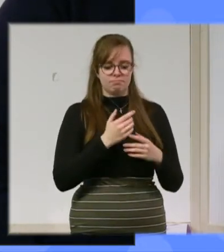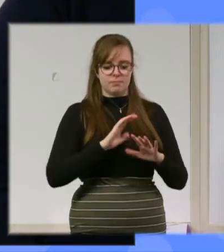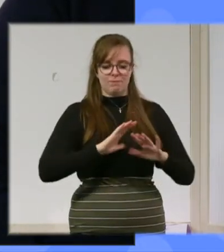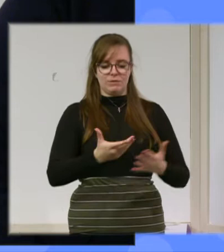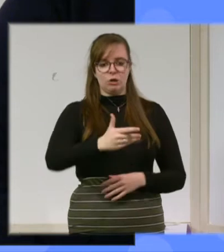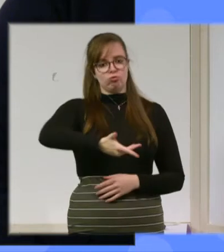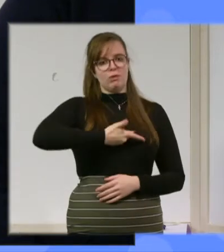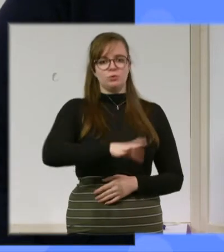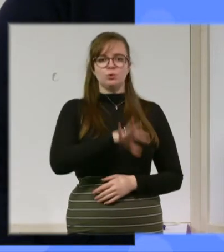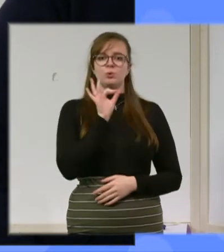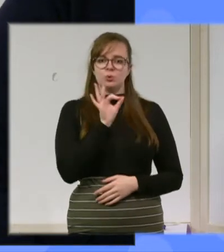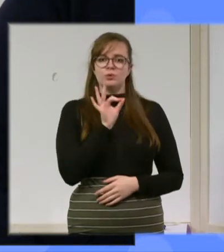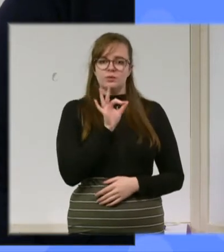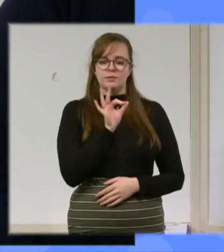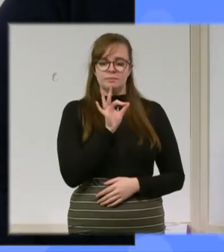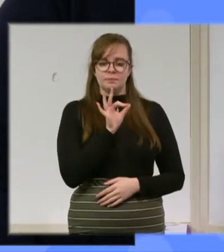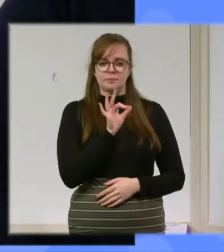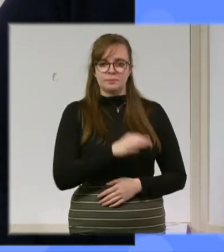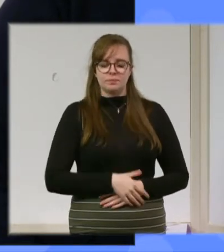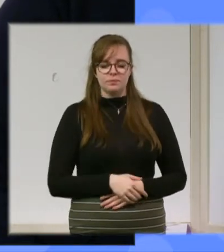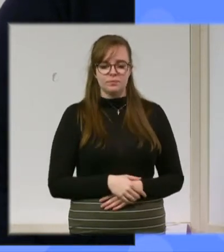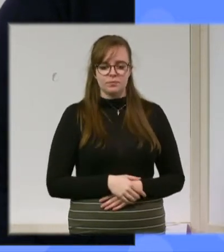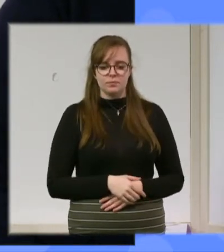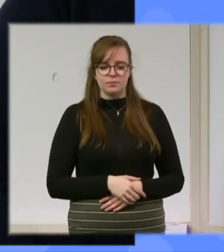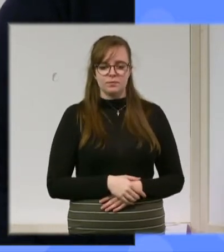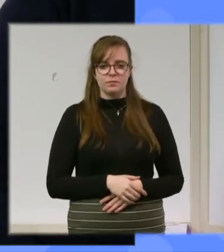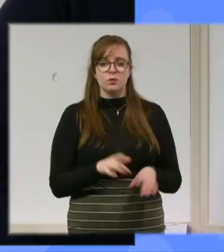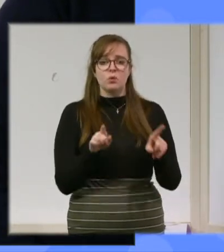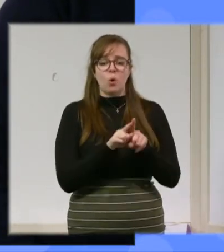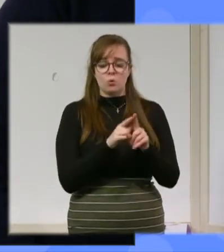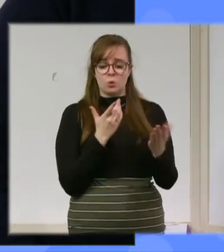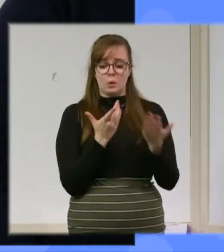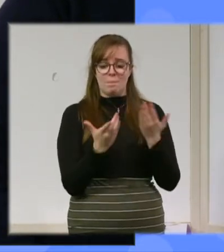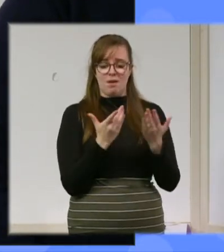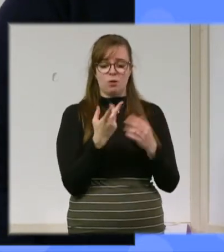choose if we also compare forehand after 2014